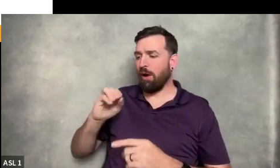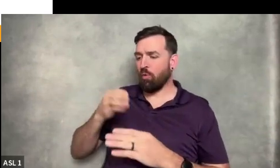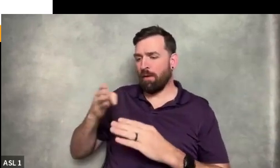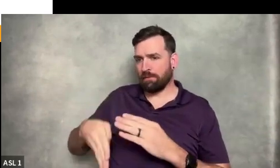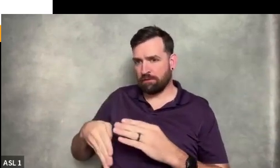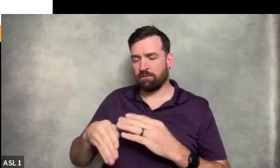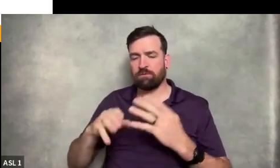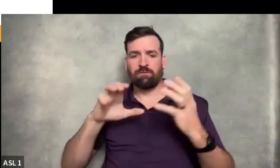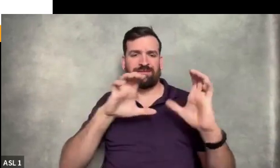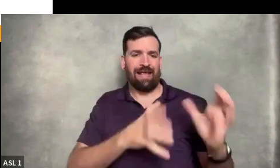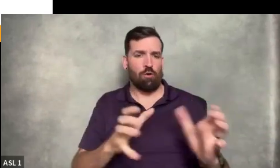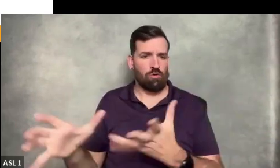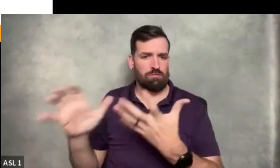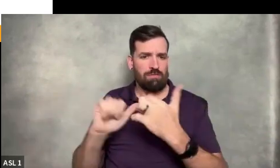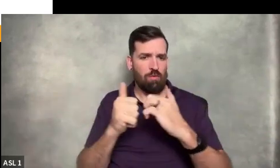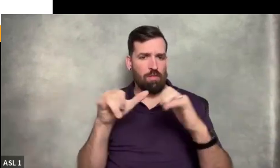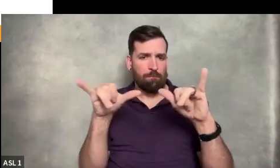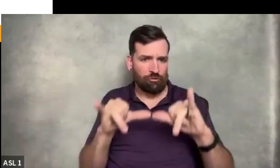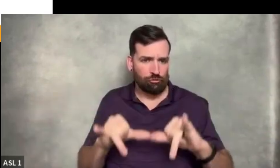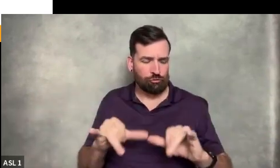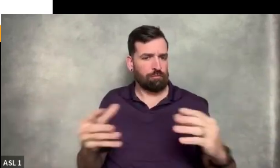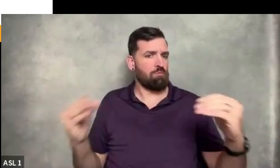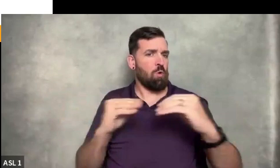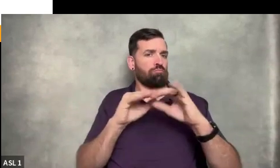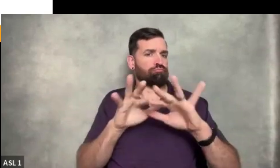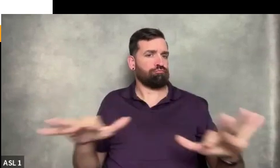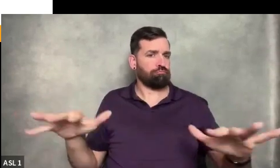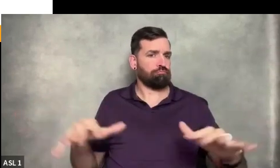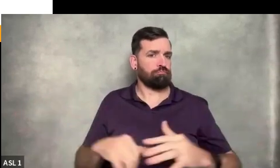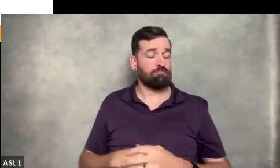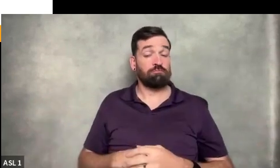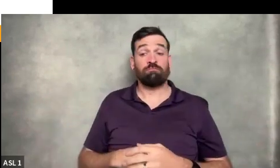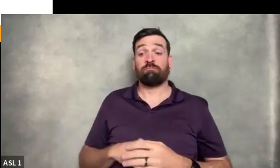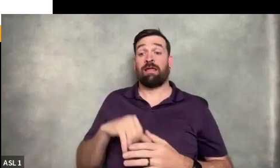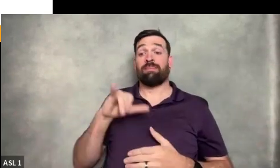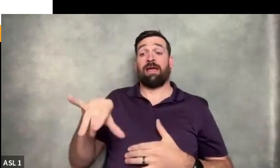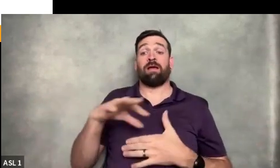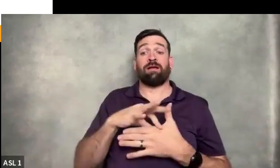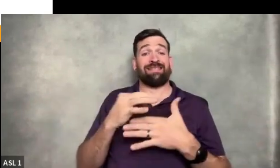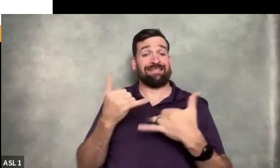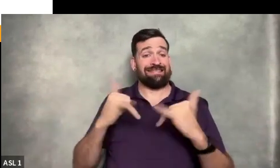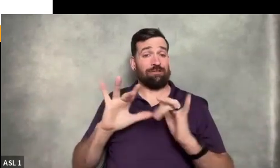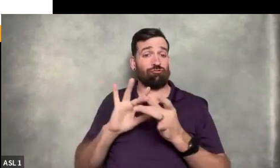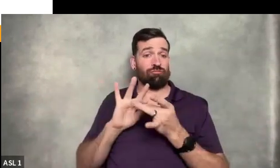they can be measured, and more. This content remains relevant and the link to the slides,